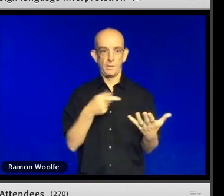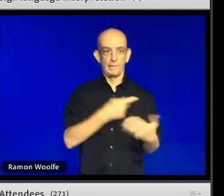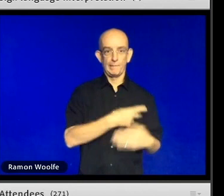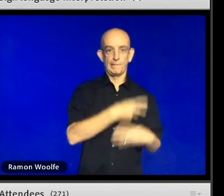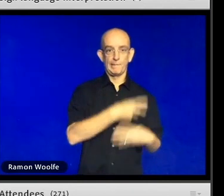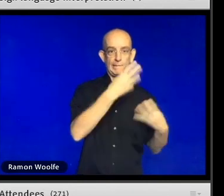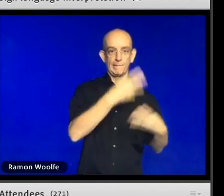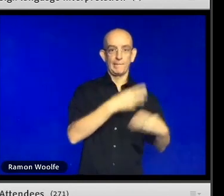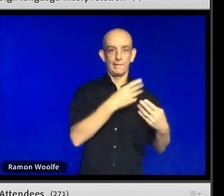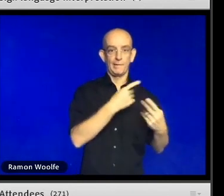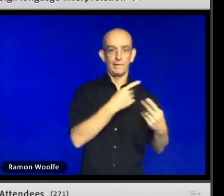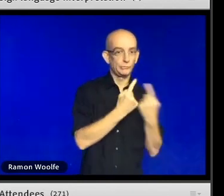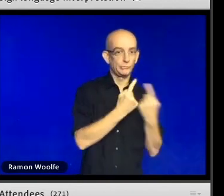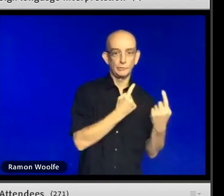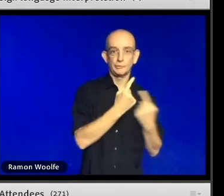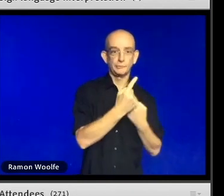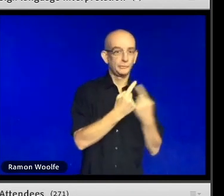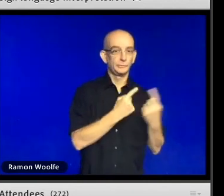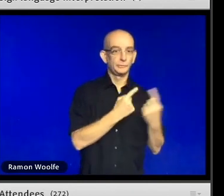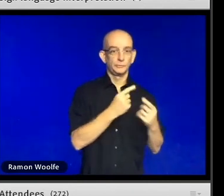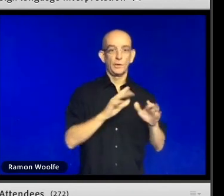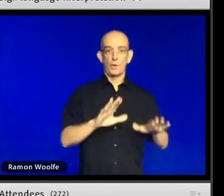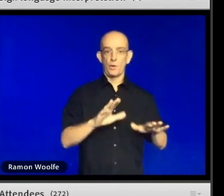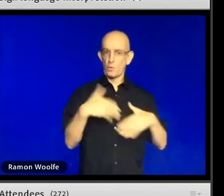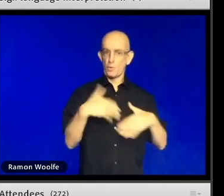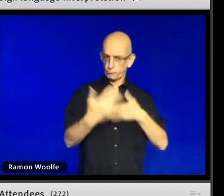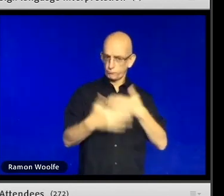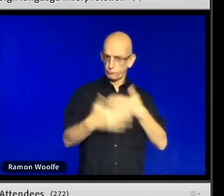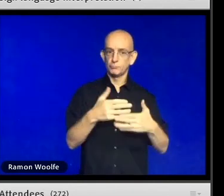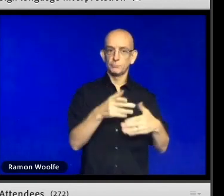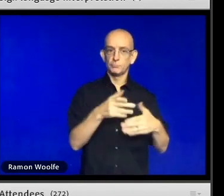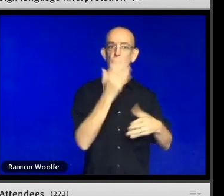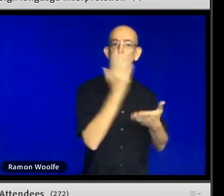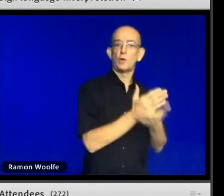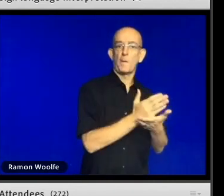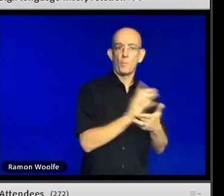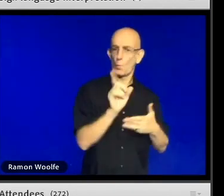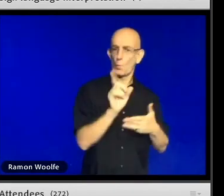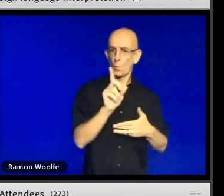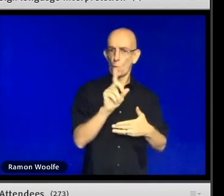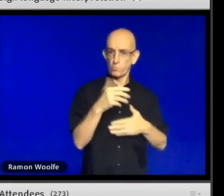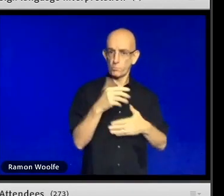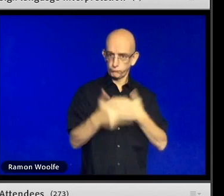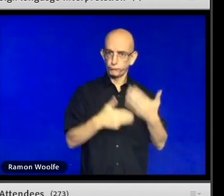you haven't had a chance yet and, of course, keep the discussion rolling in the chat as